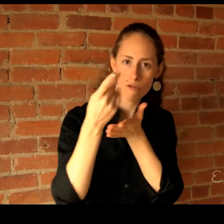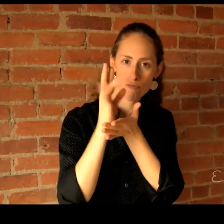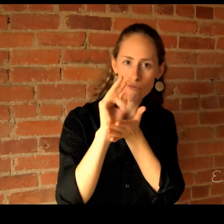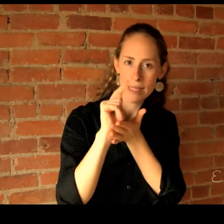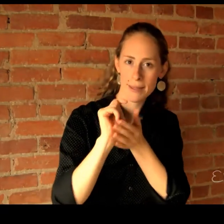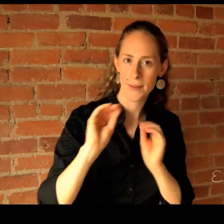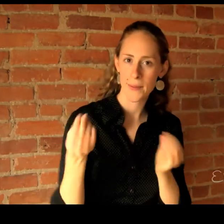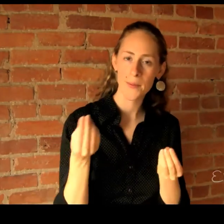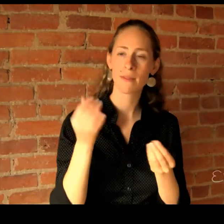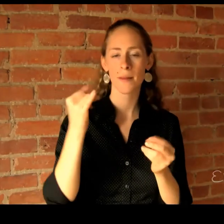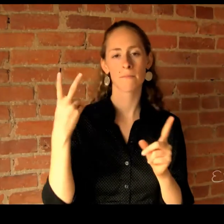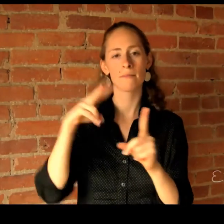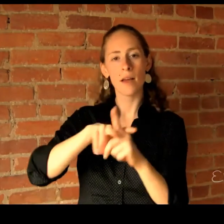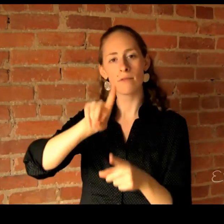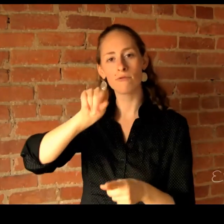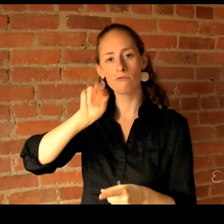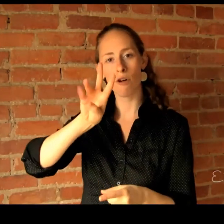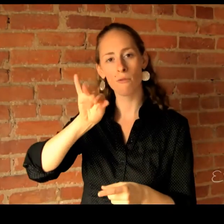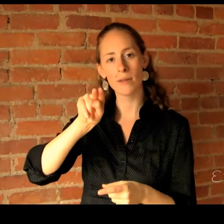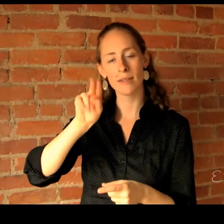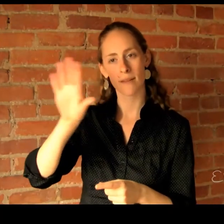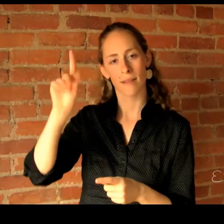ASL literature.The assumption that one language is better than the other stems from Darwin’s